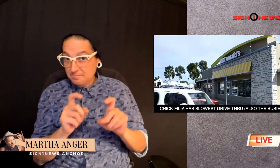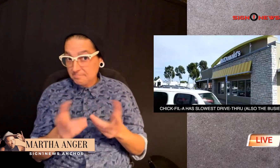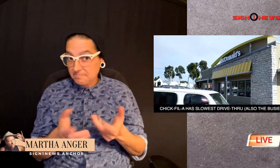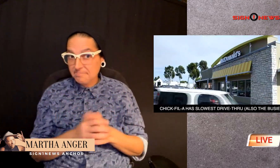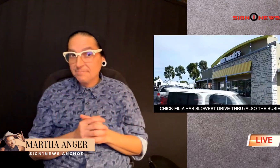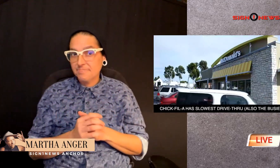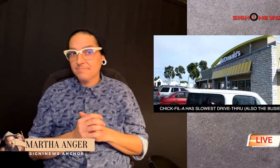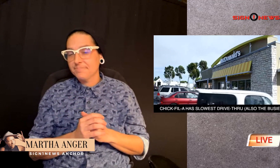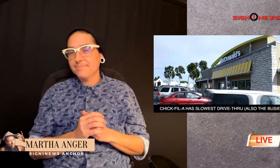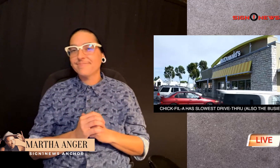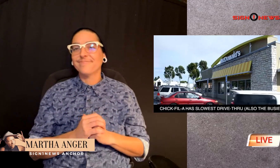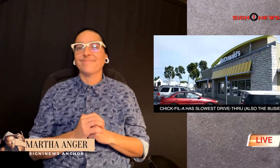What you think about that survey?